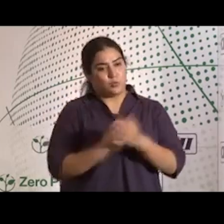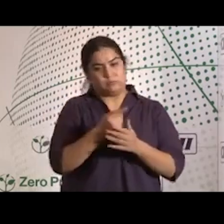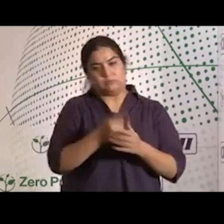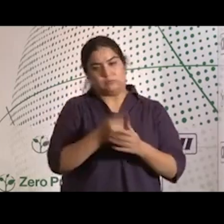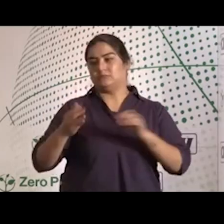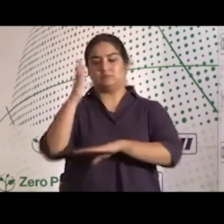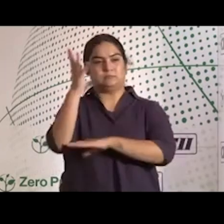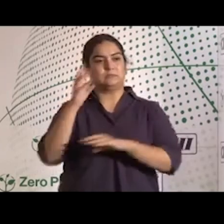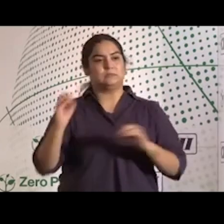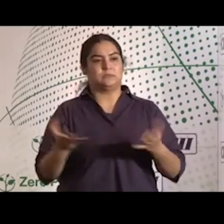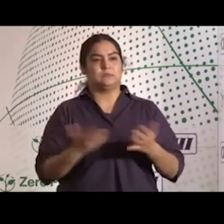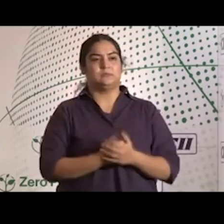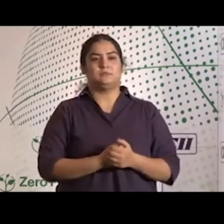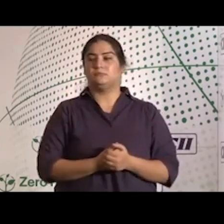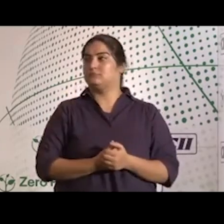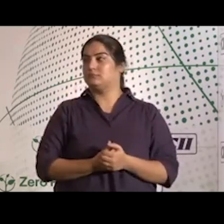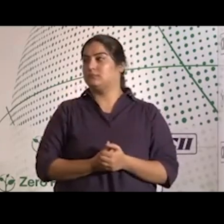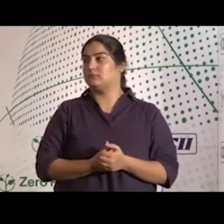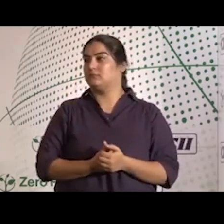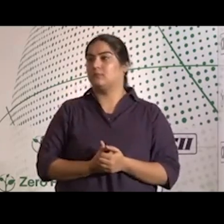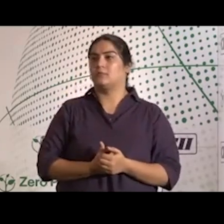So our next panel introduces us to